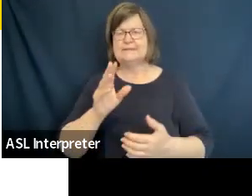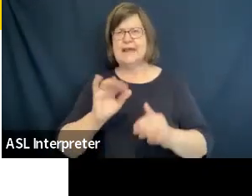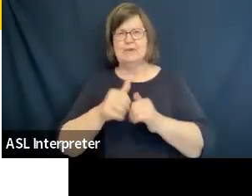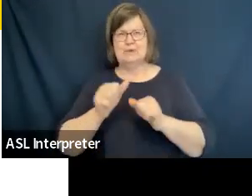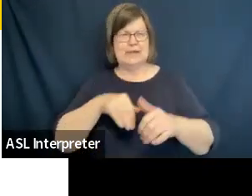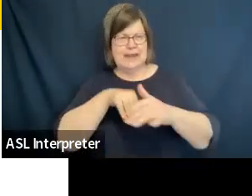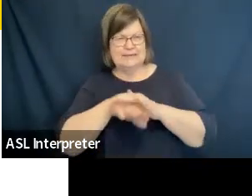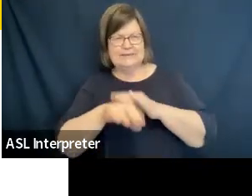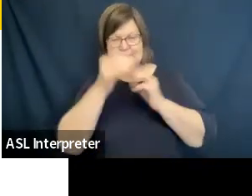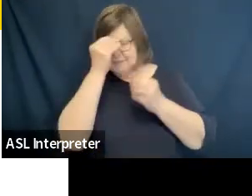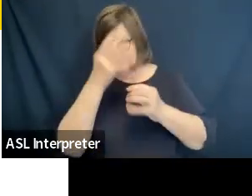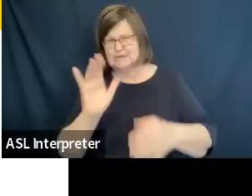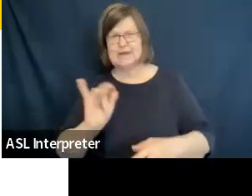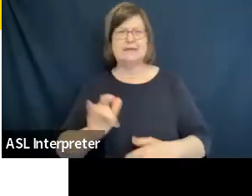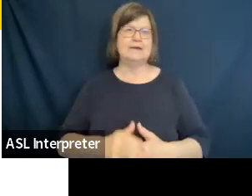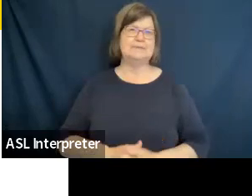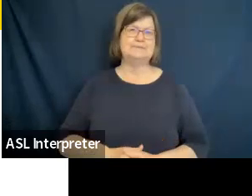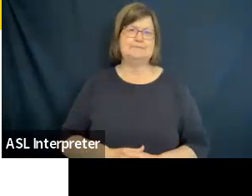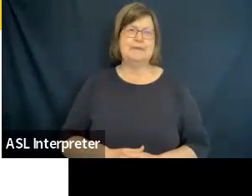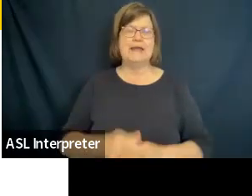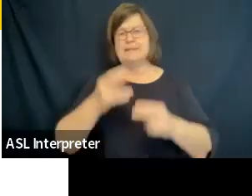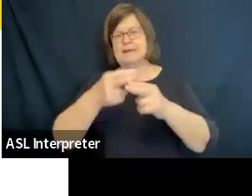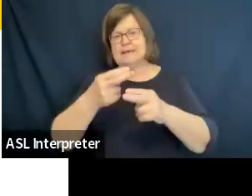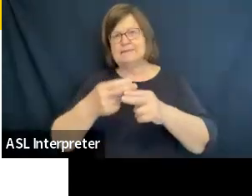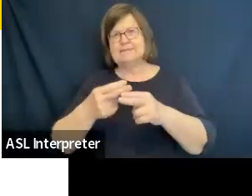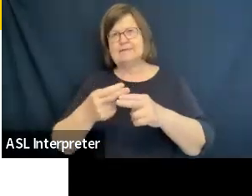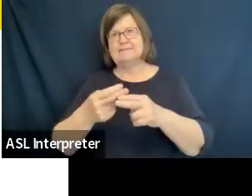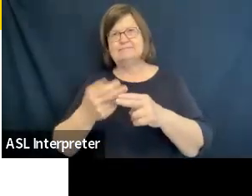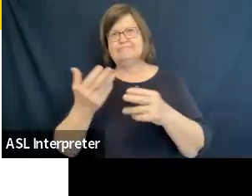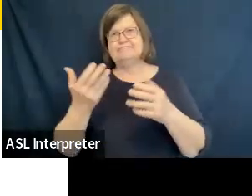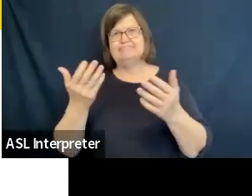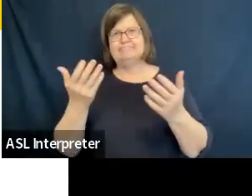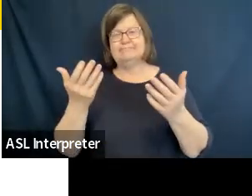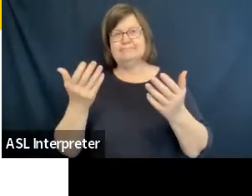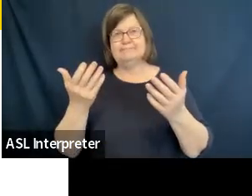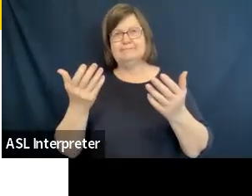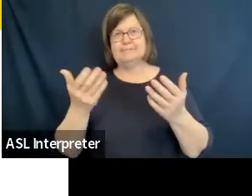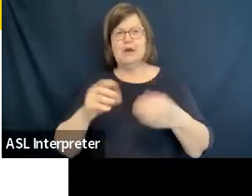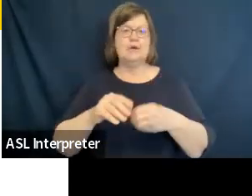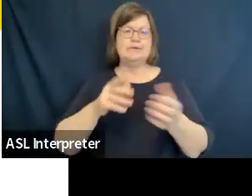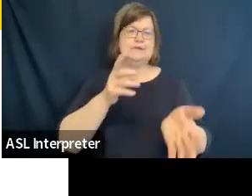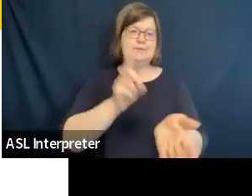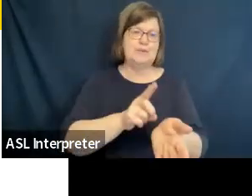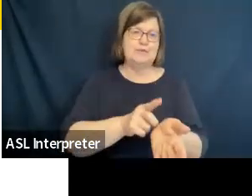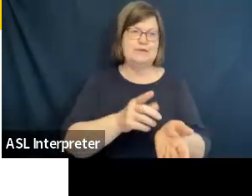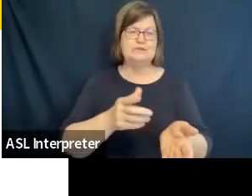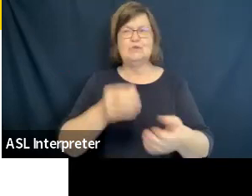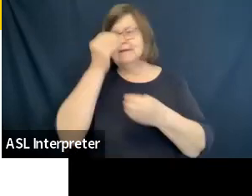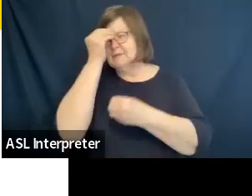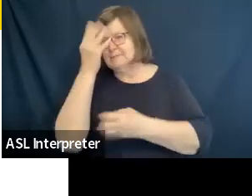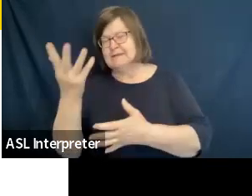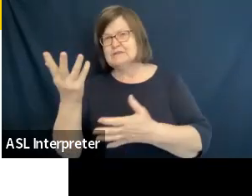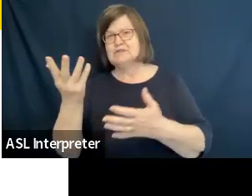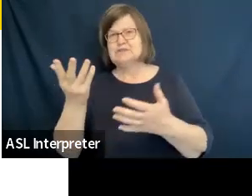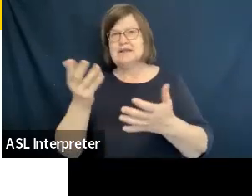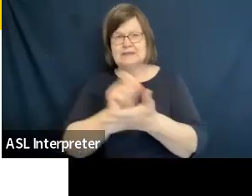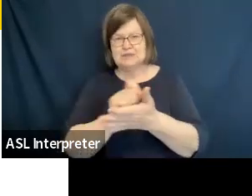to information, like the names of providers that or information that is written on their whiteboard